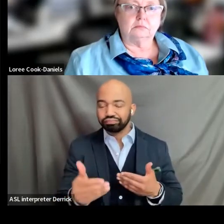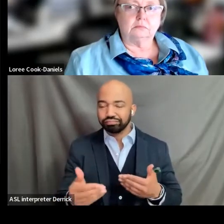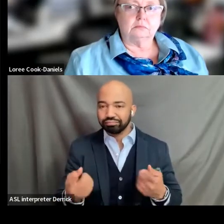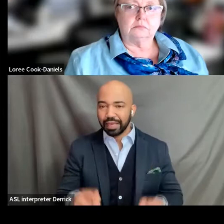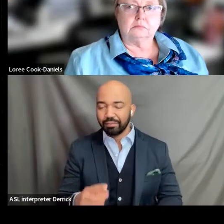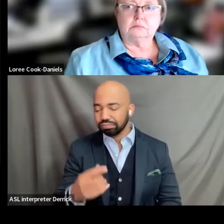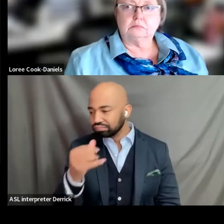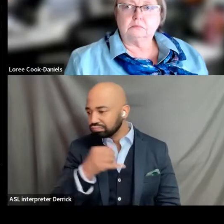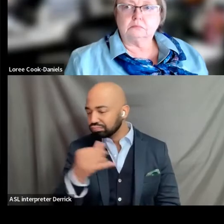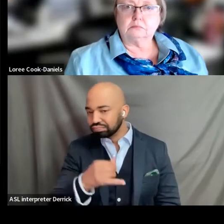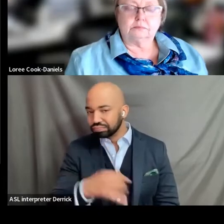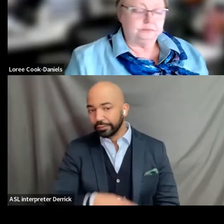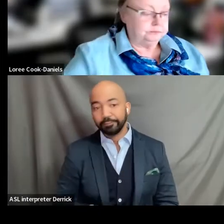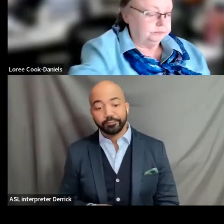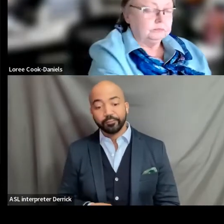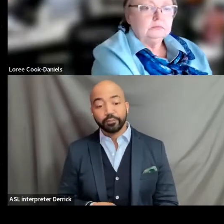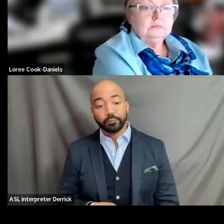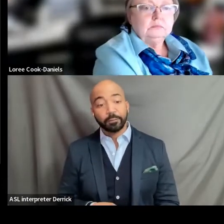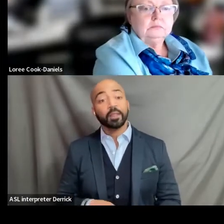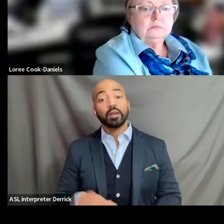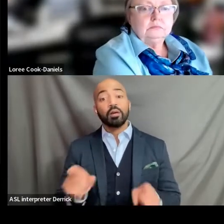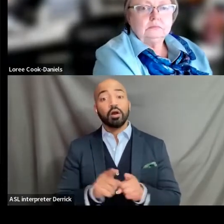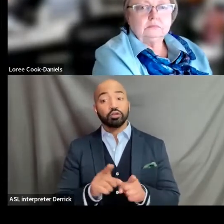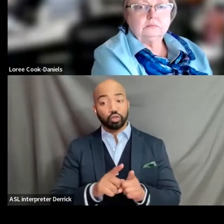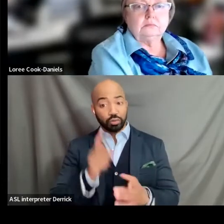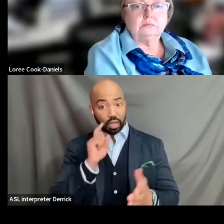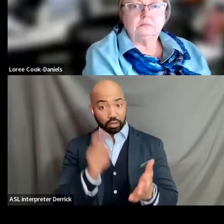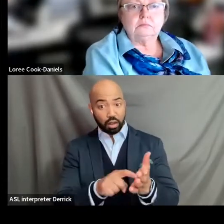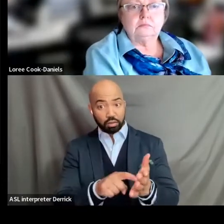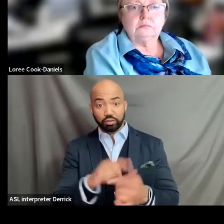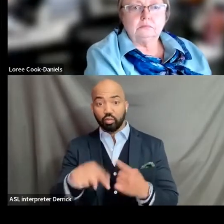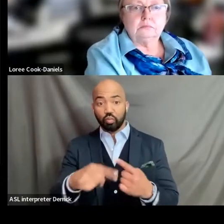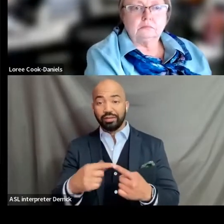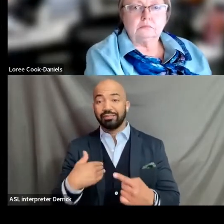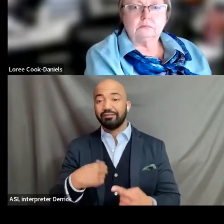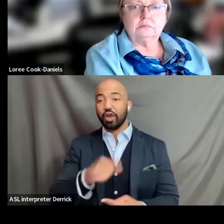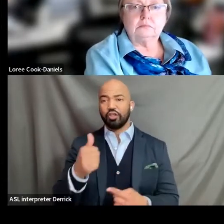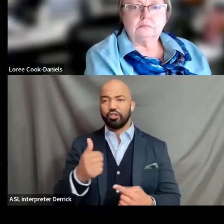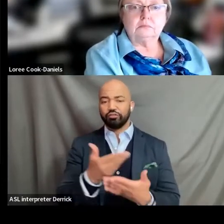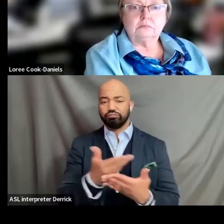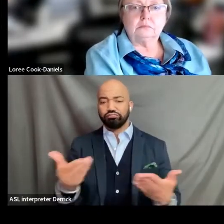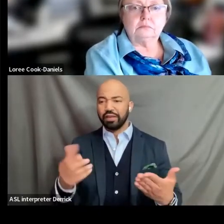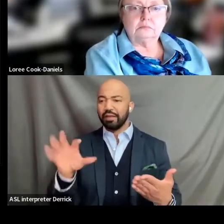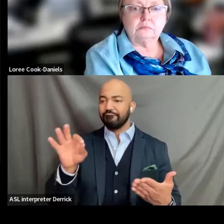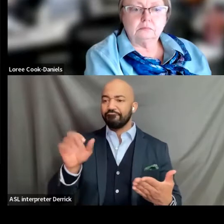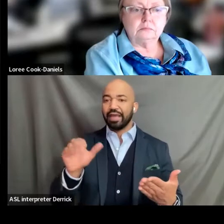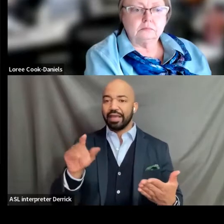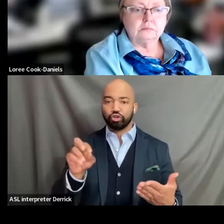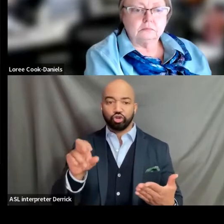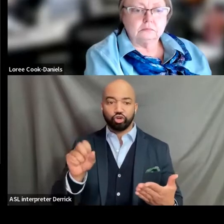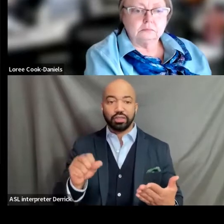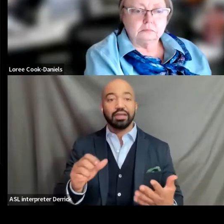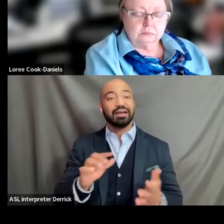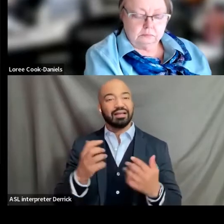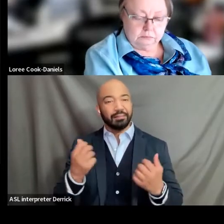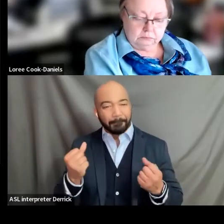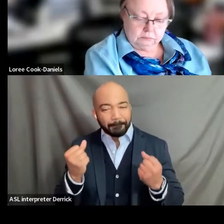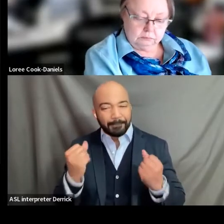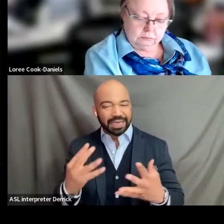And we of course want to recognize that when there are other factors involved, those rates of poly-victimization can increase or decrease.